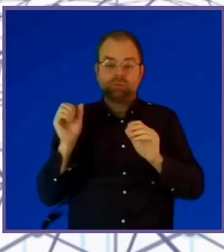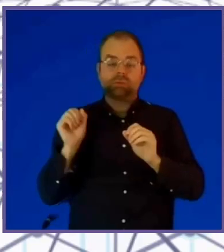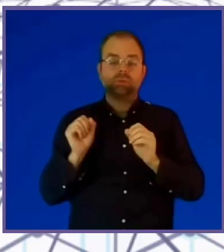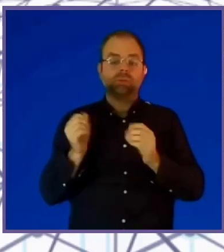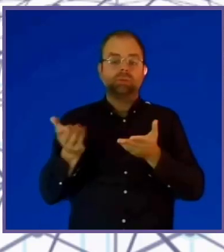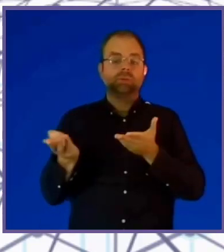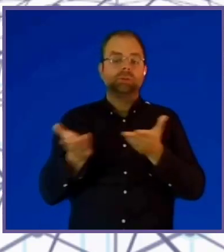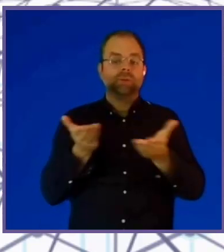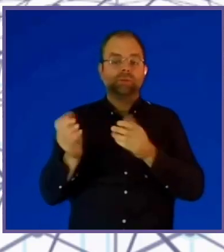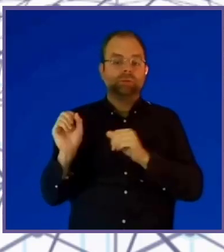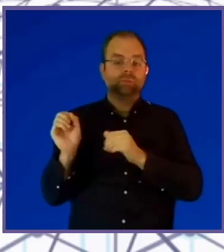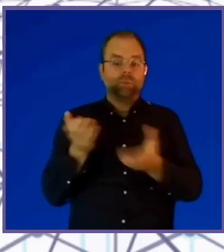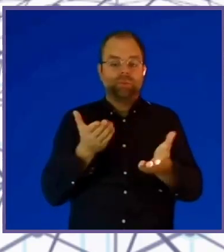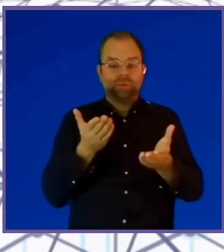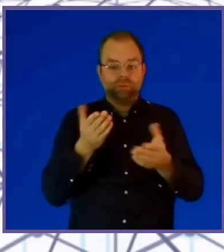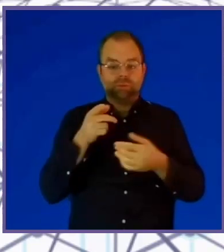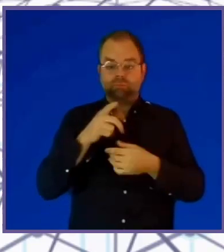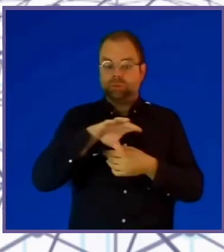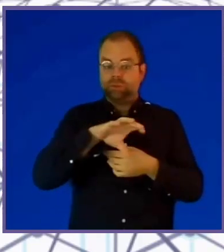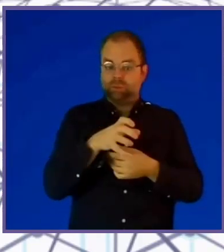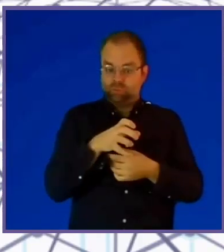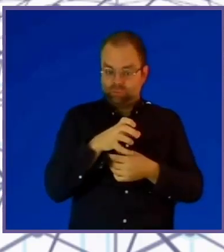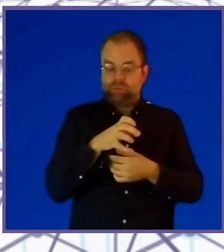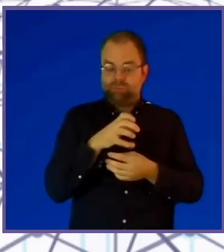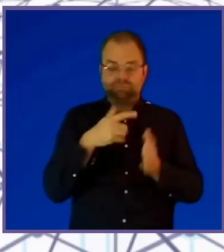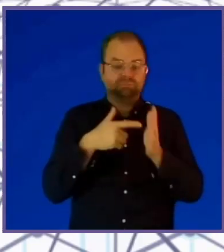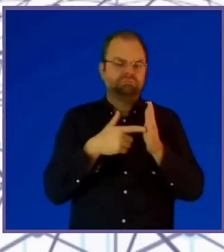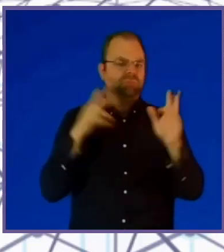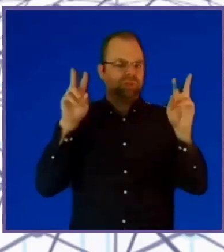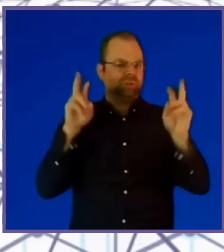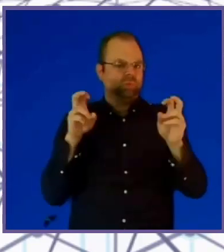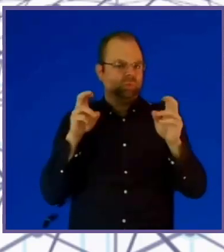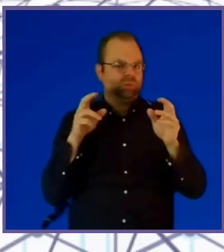in the pavements in Kathmandu.